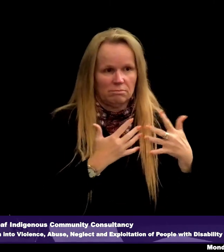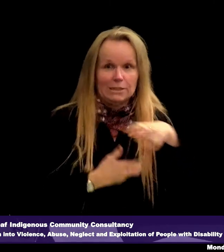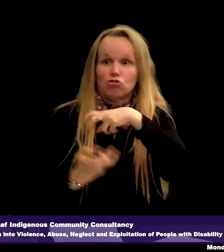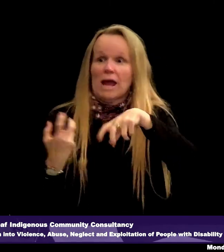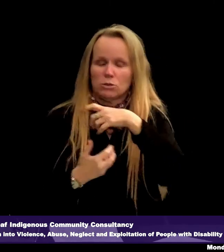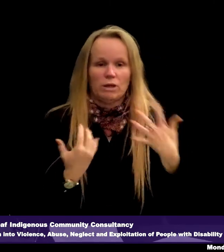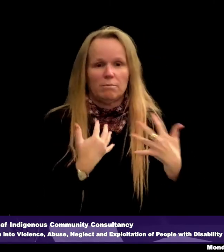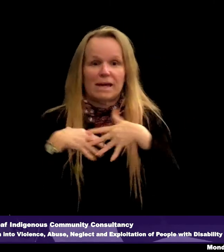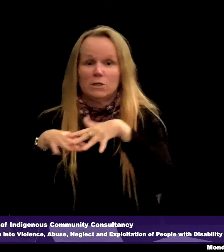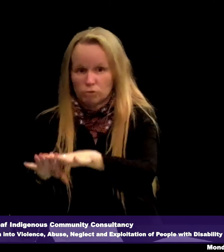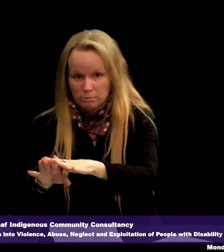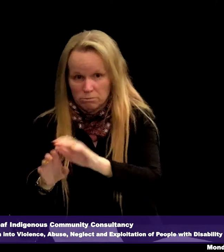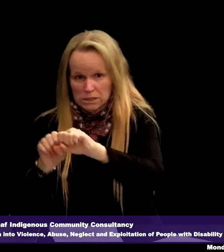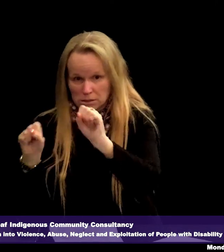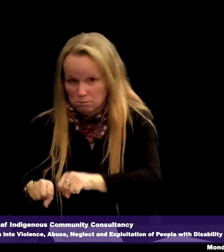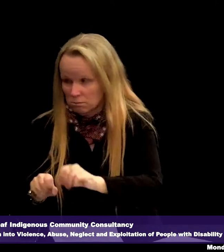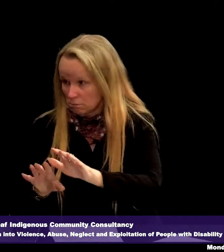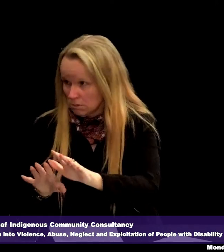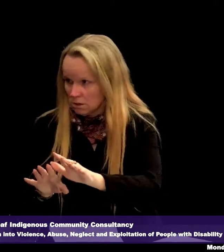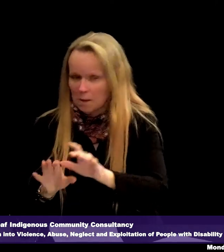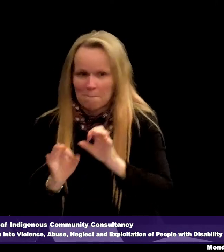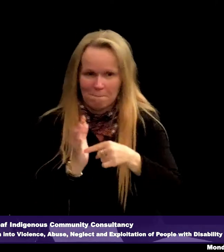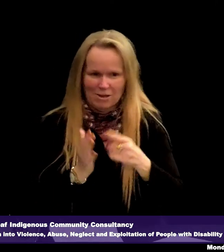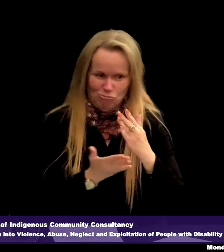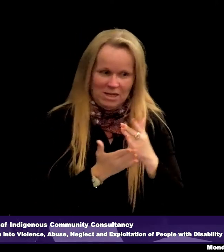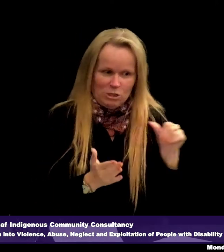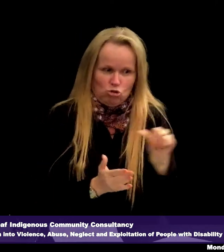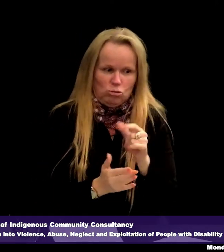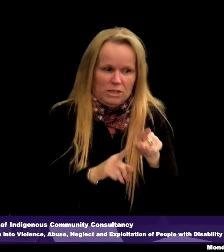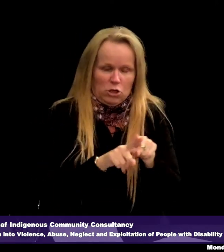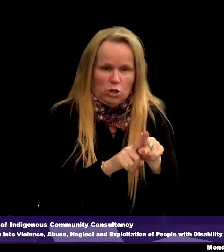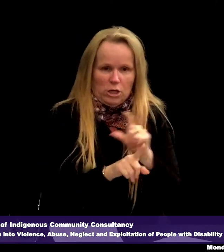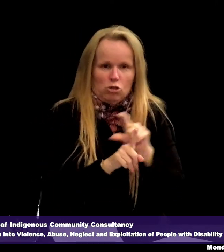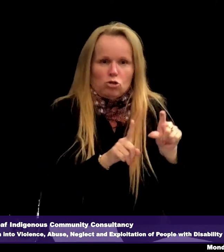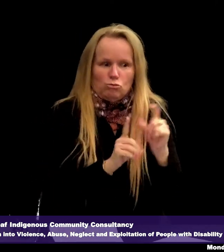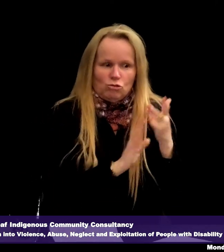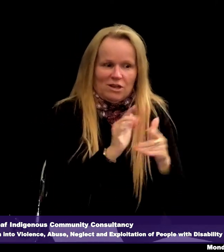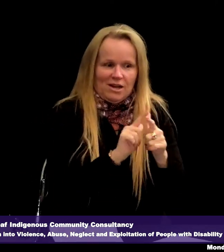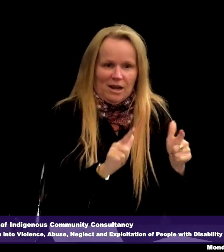certainly, to interact with the mainstream system, but, really, they should be learning